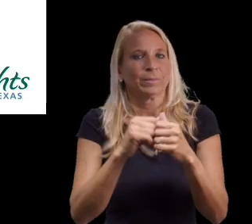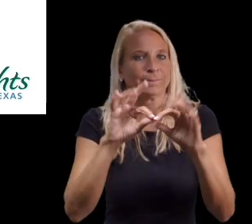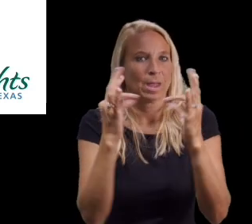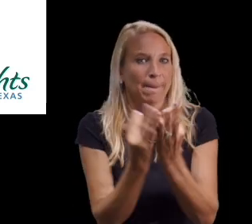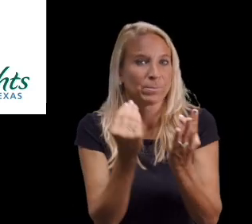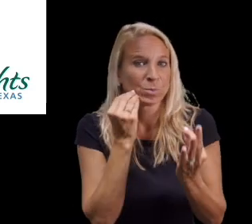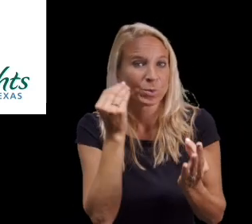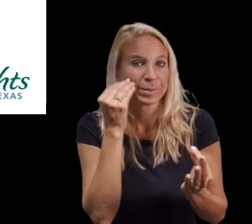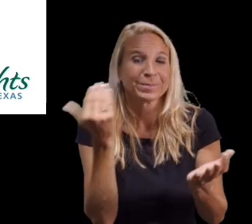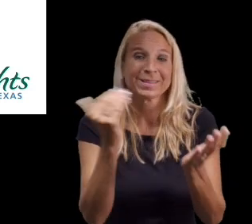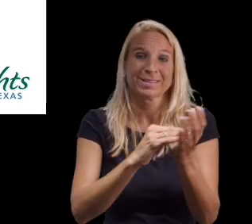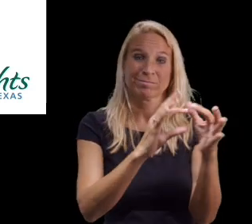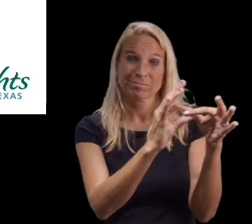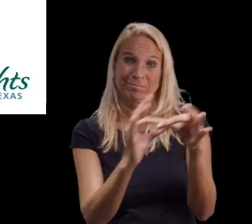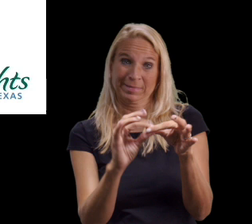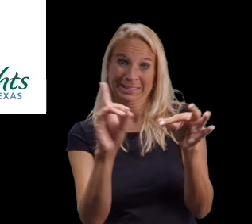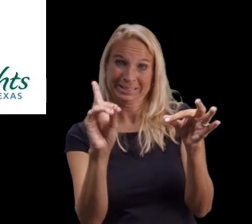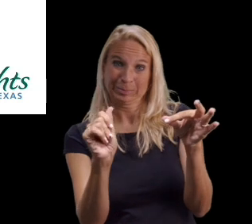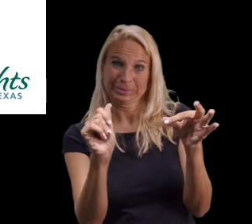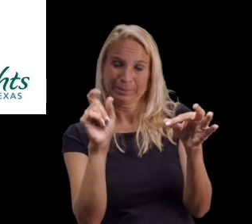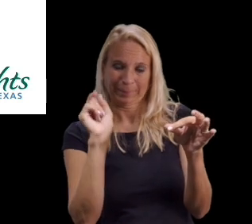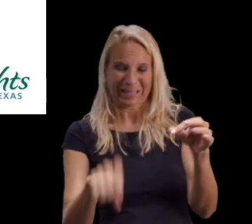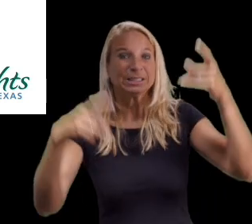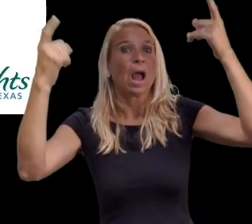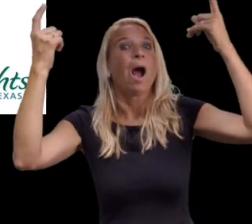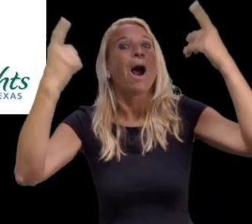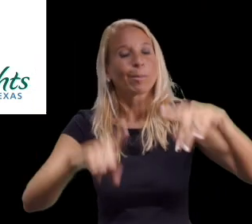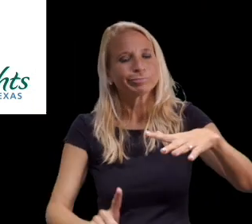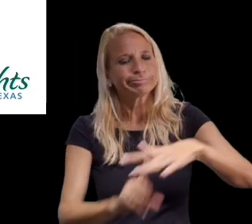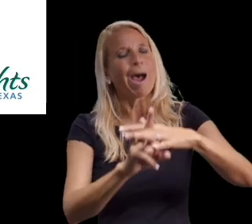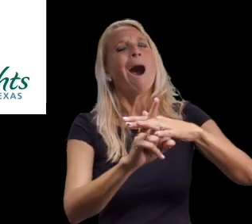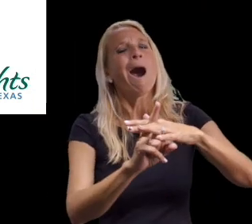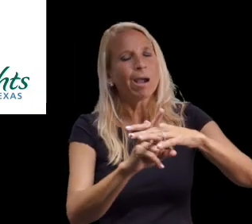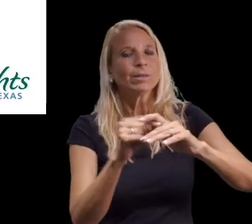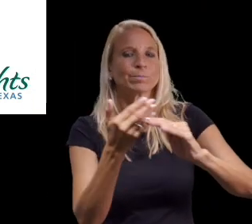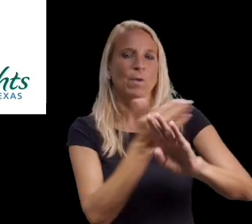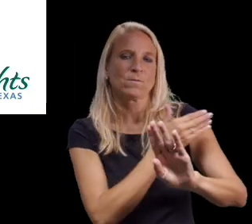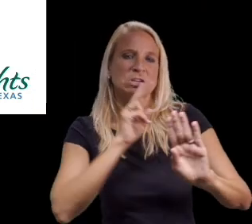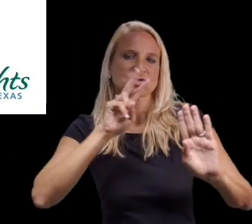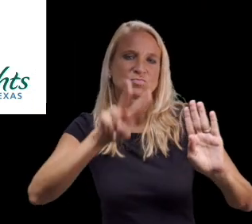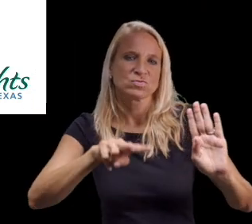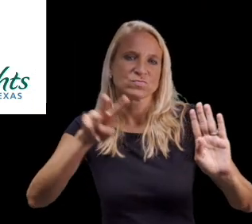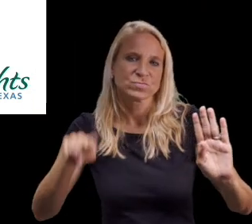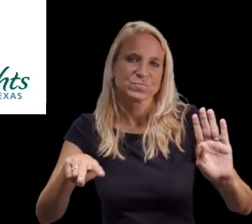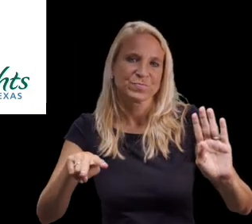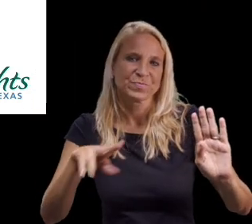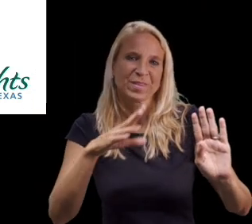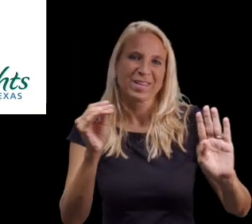Again, a related condition is a disability that occurred before the age of 22,